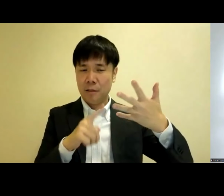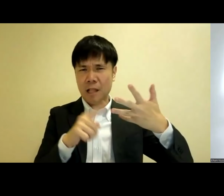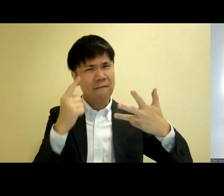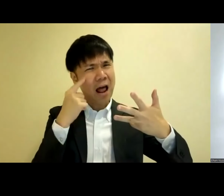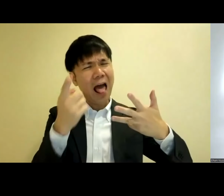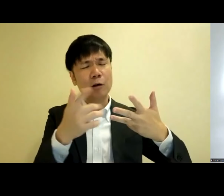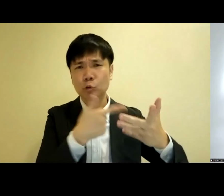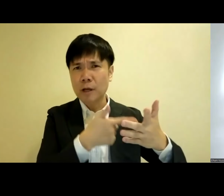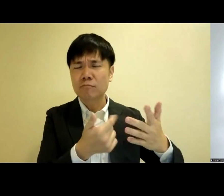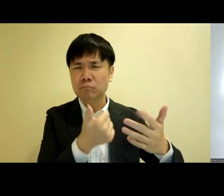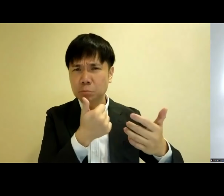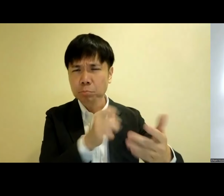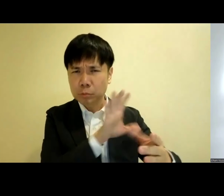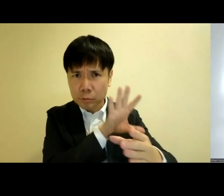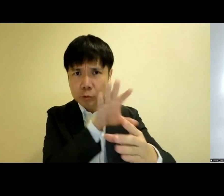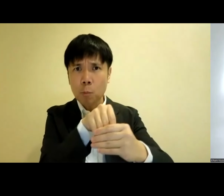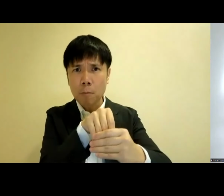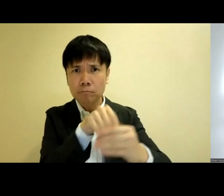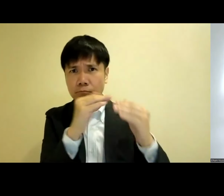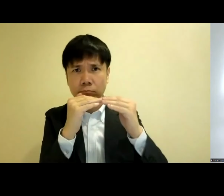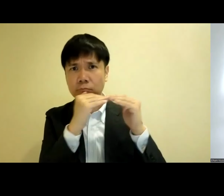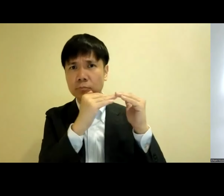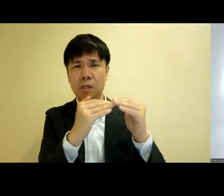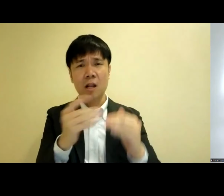coming from the Russian invasion in the UK.